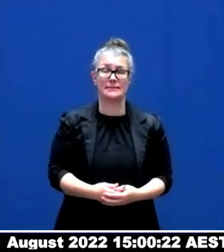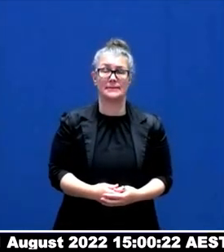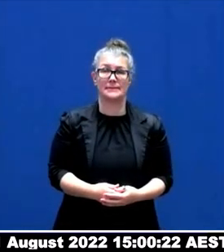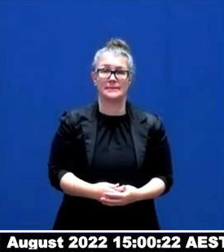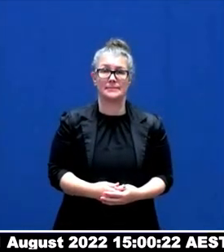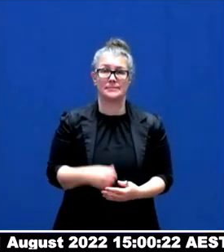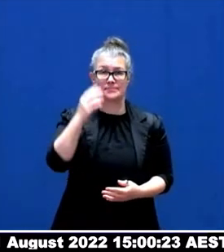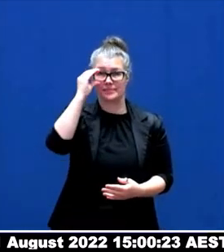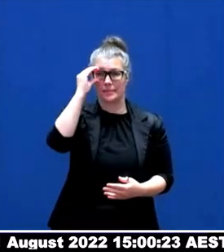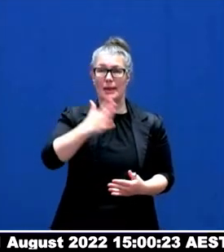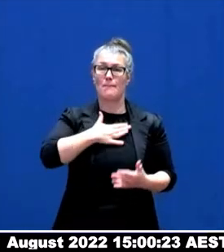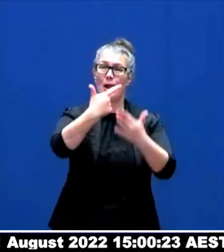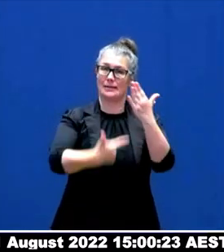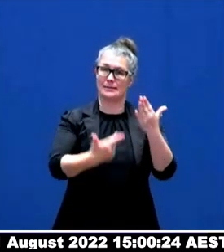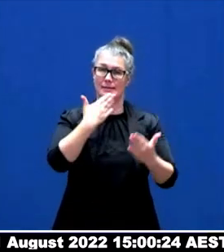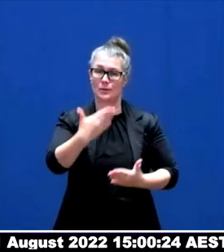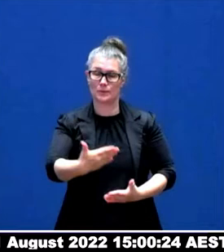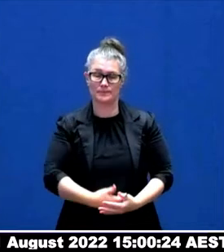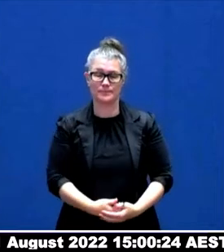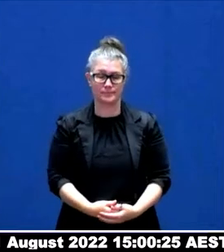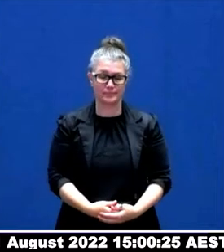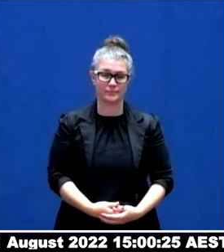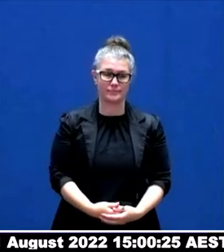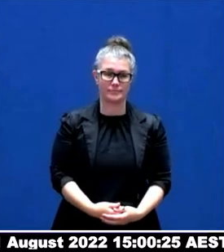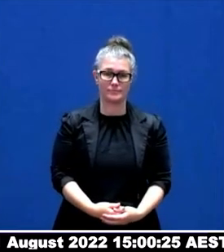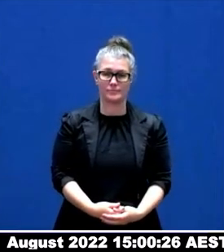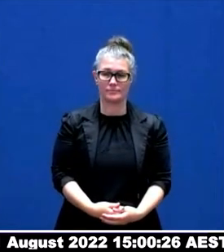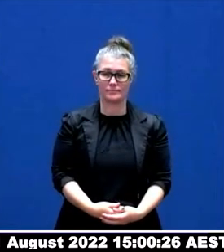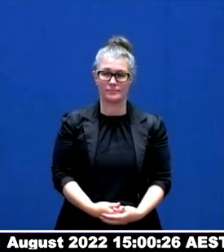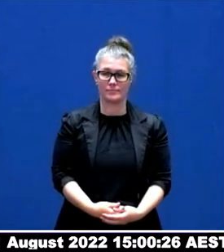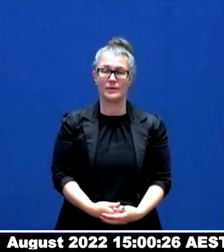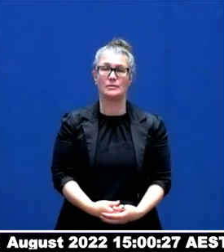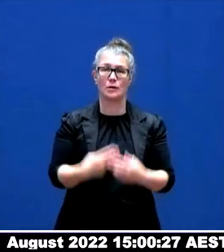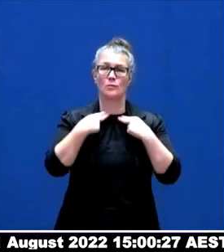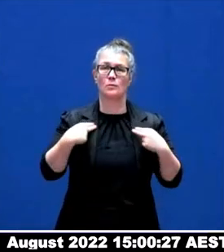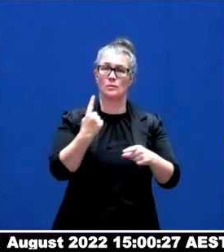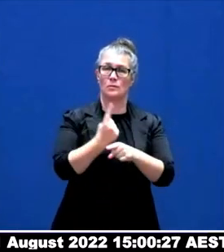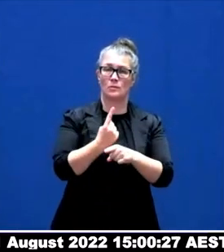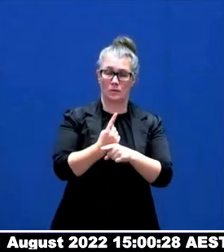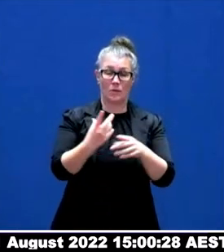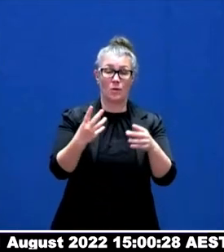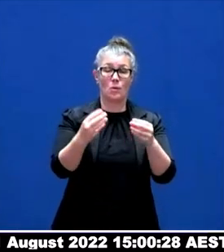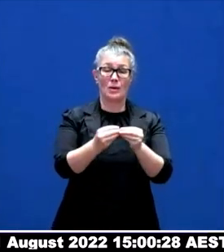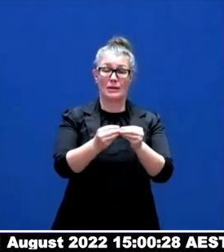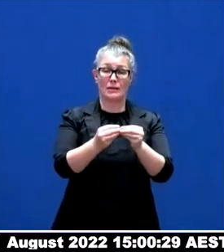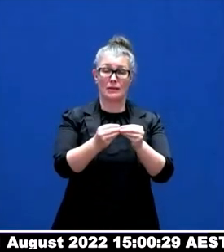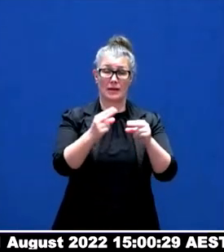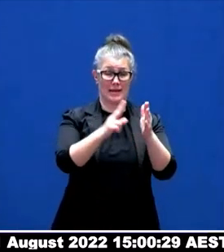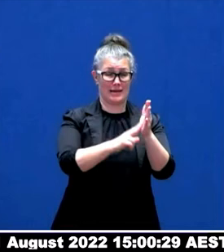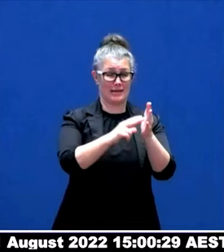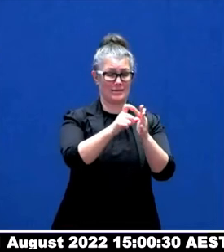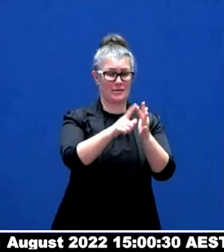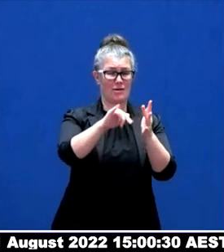Thank you. So, within the NDIS framework, is there a person with